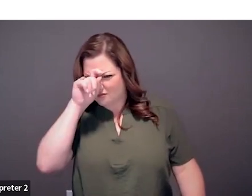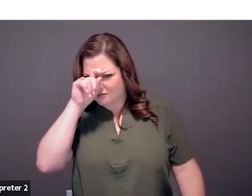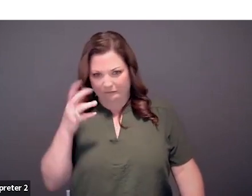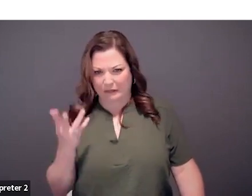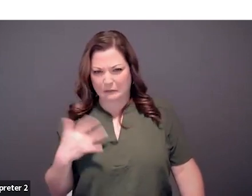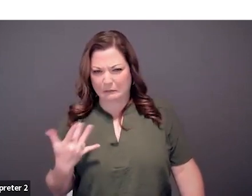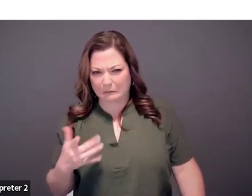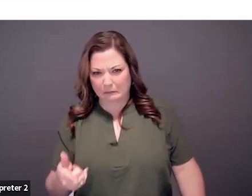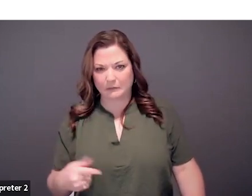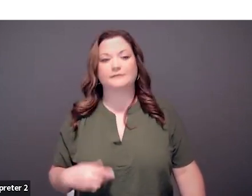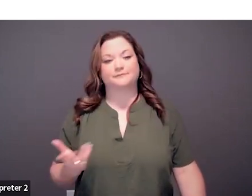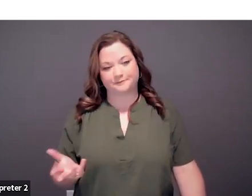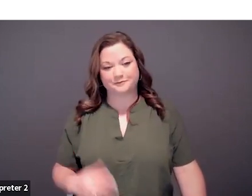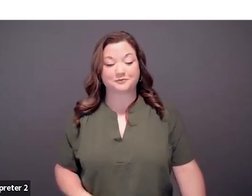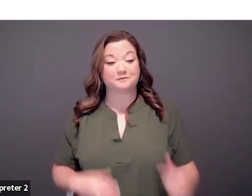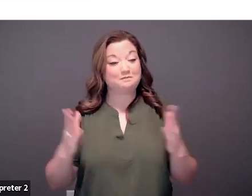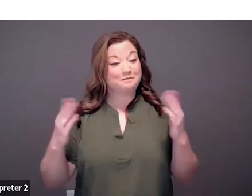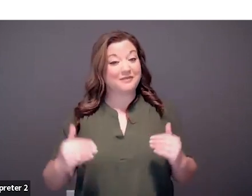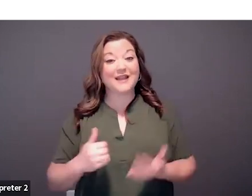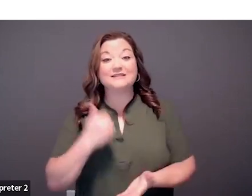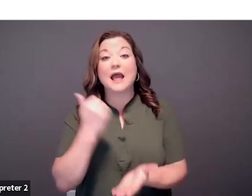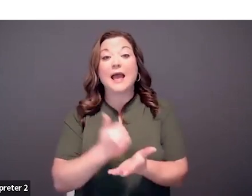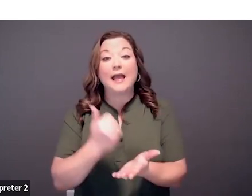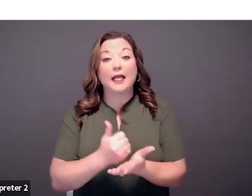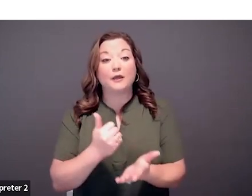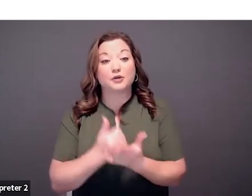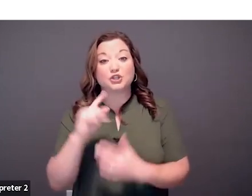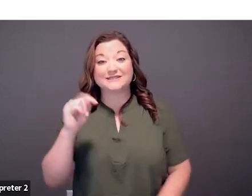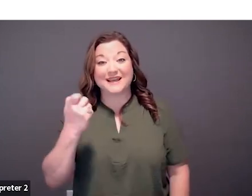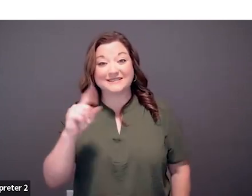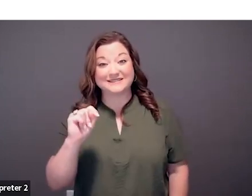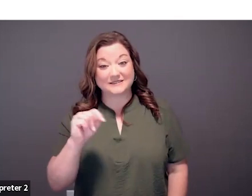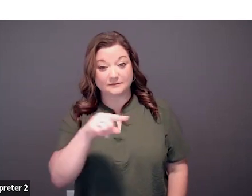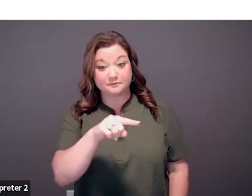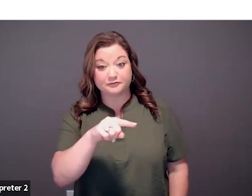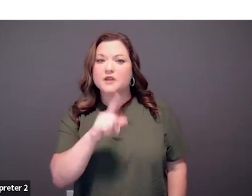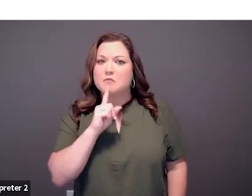Next up is helper text. It is really important to have helper text